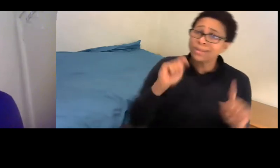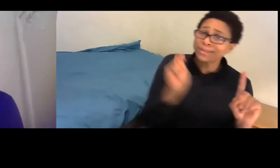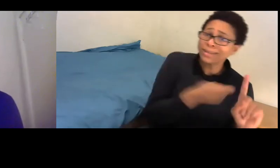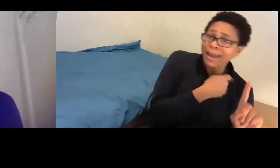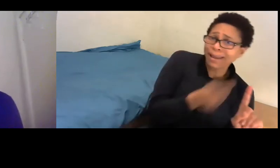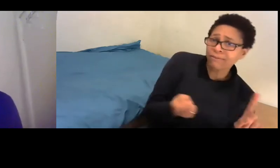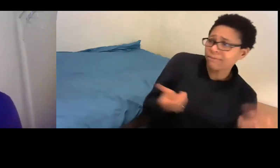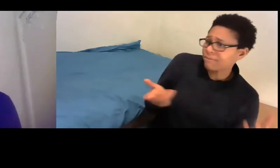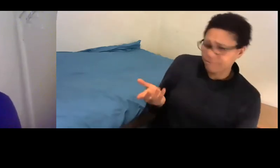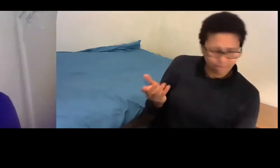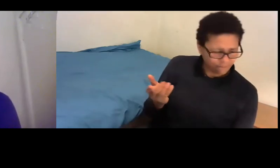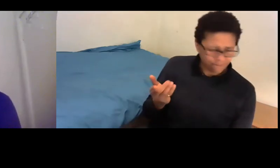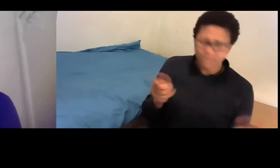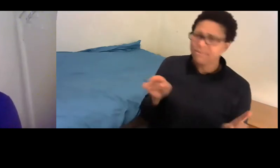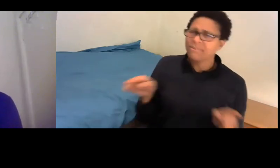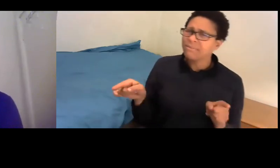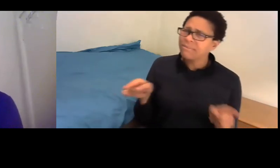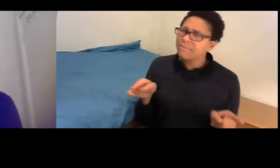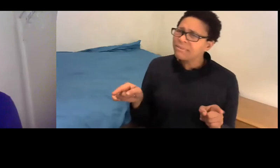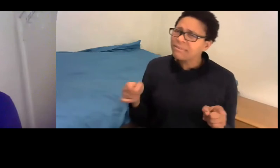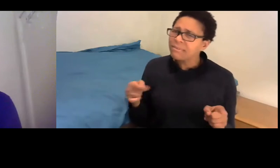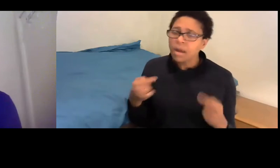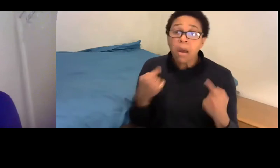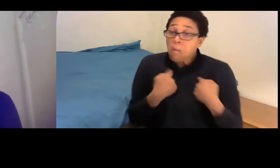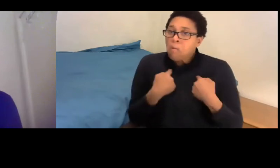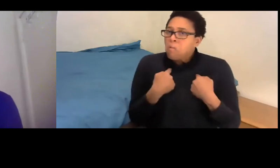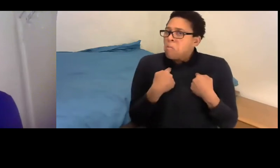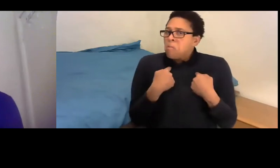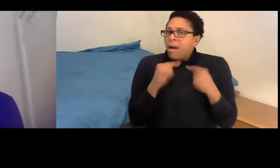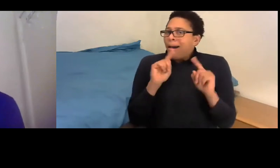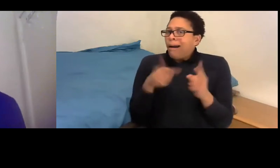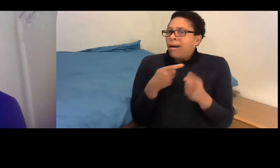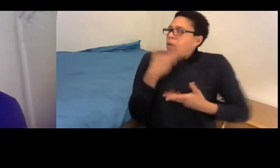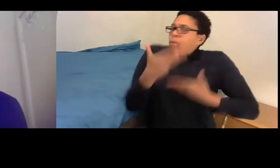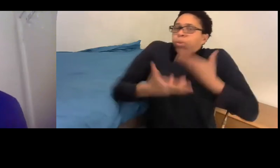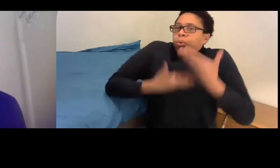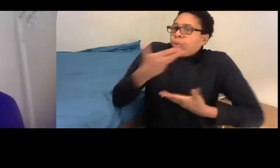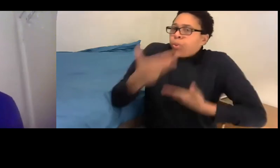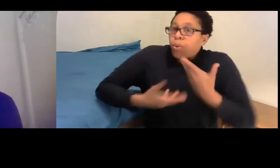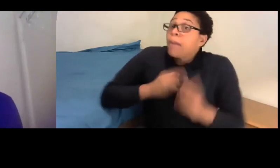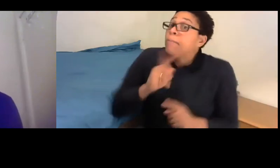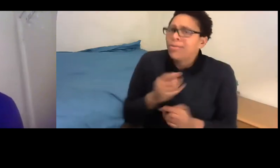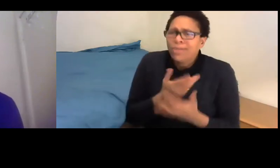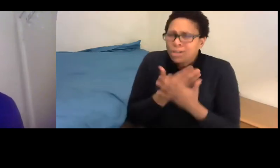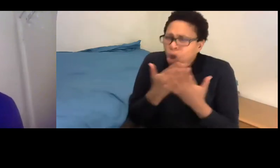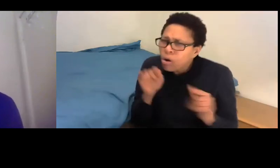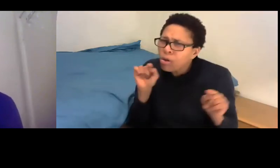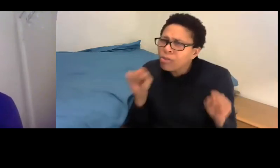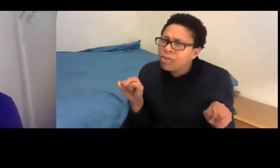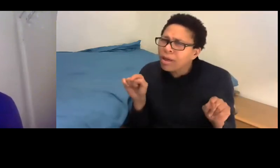really equipped to go into the detail of it. But there's a lot to uncover there. And there's a scholar in America and Islamic